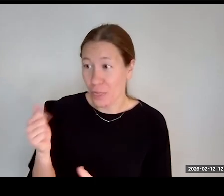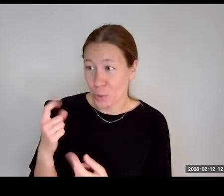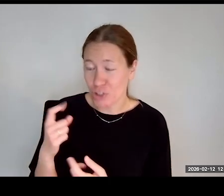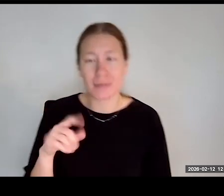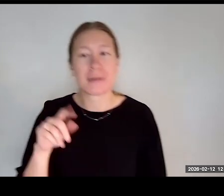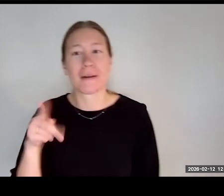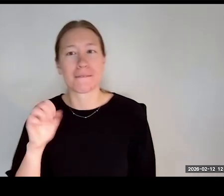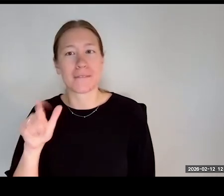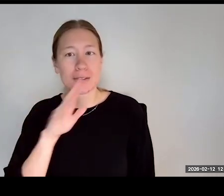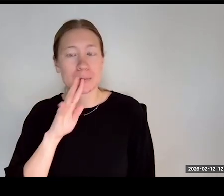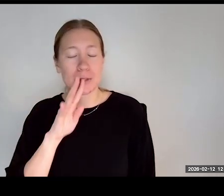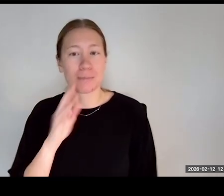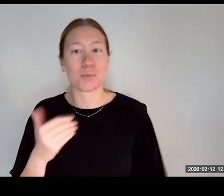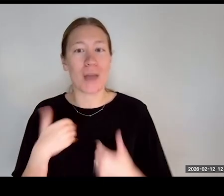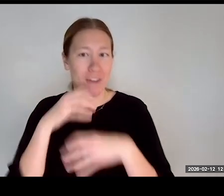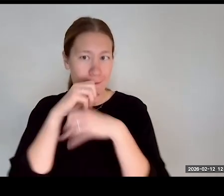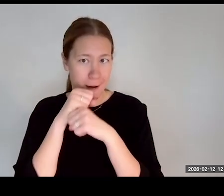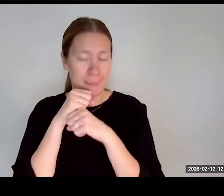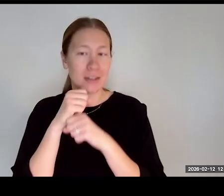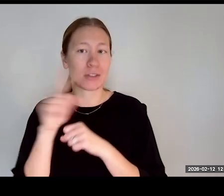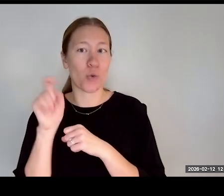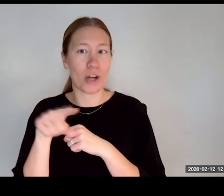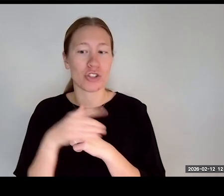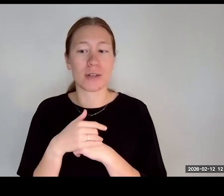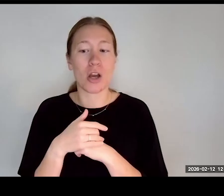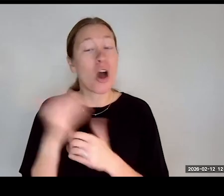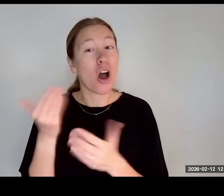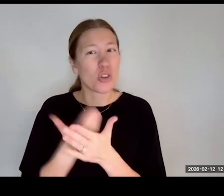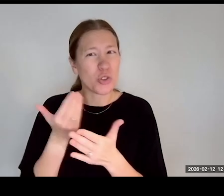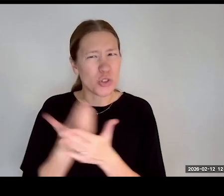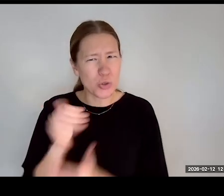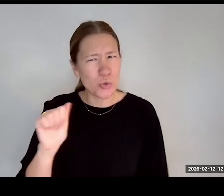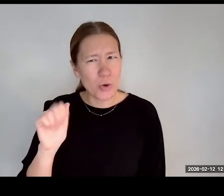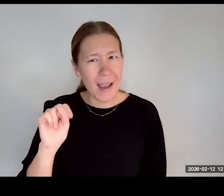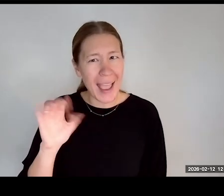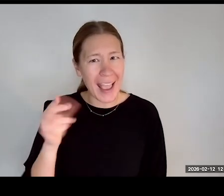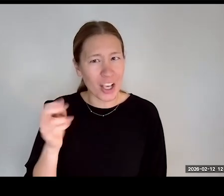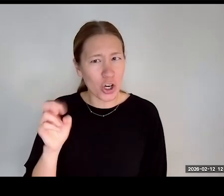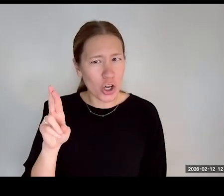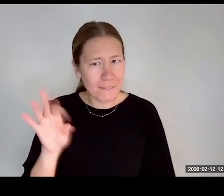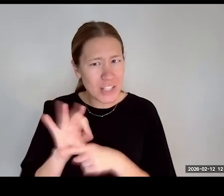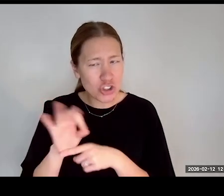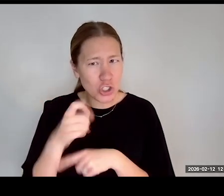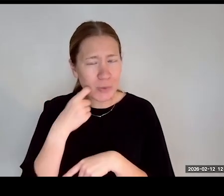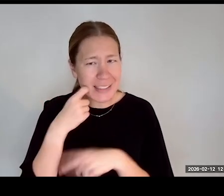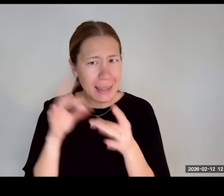There's a question from an anonymous attendee. Was there a new anchor feature mentioned regarding images that Jess wanted to demonstrate?